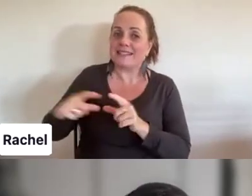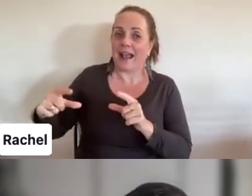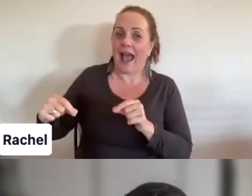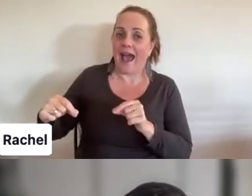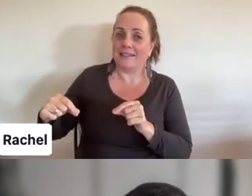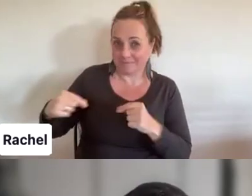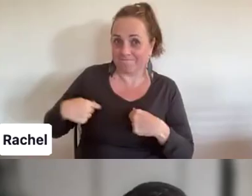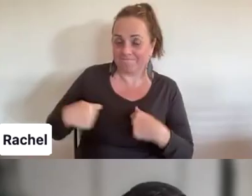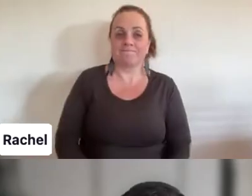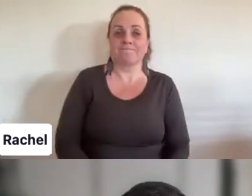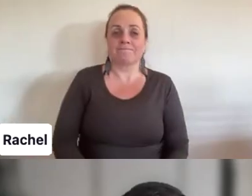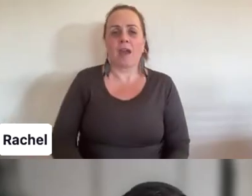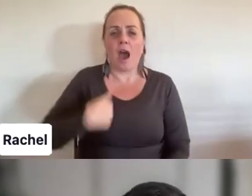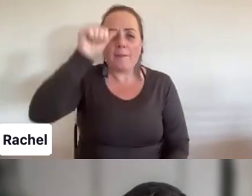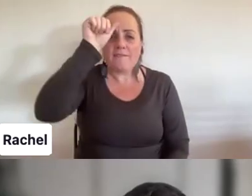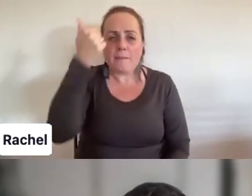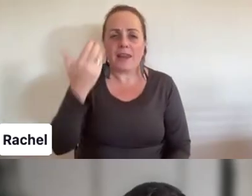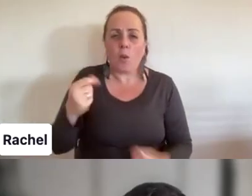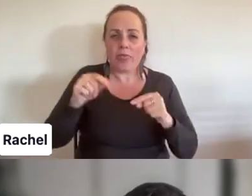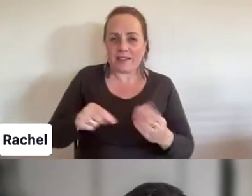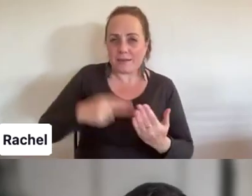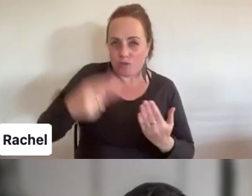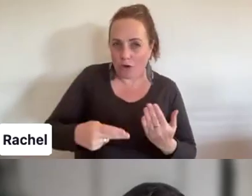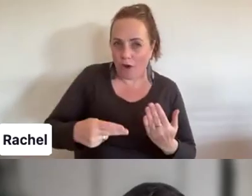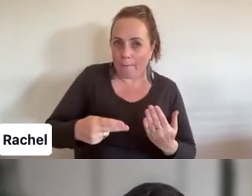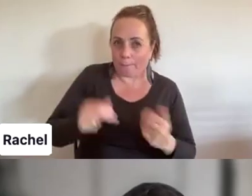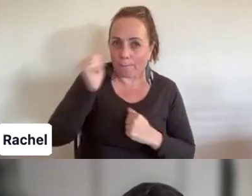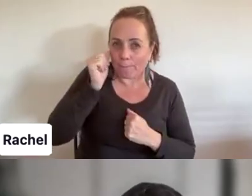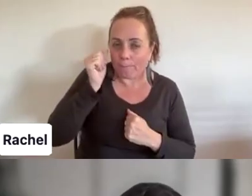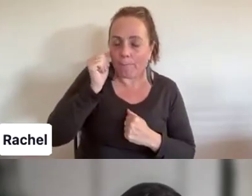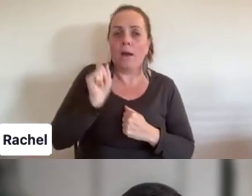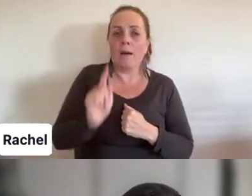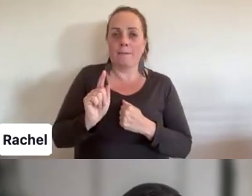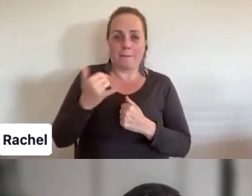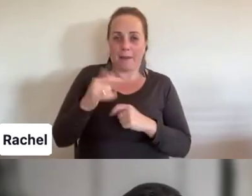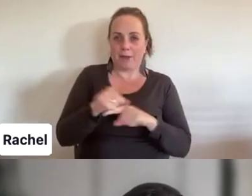familiar with this programme, but I'm aware that many of you may not be, so I think it's